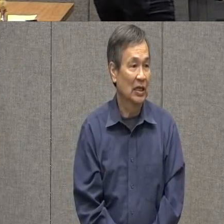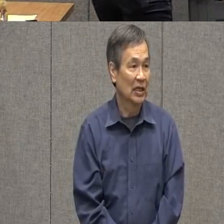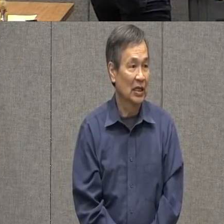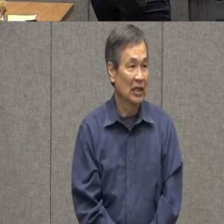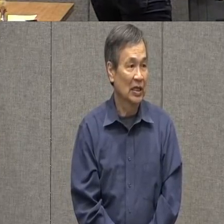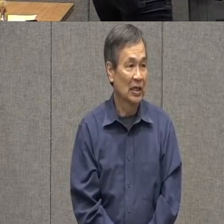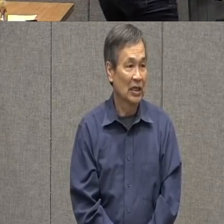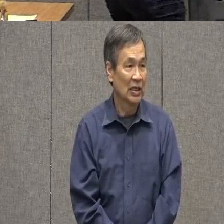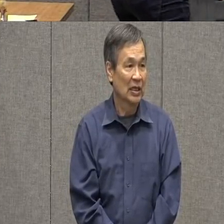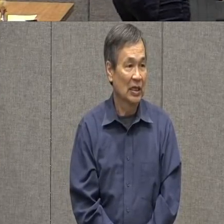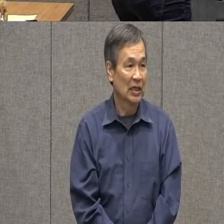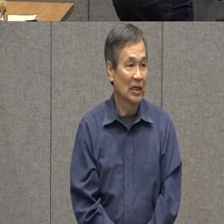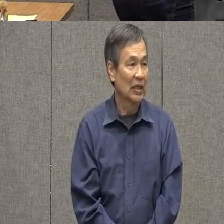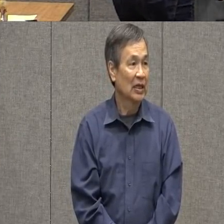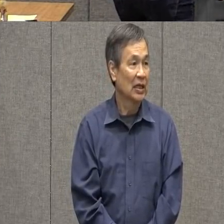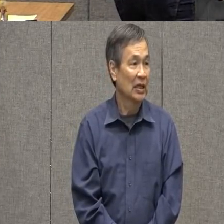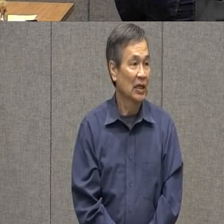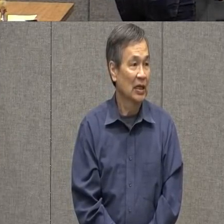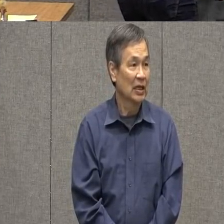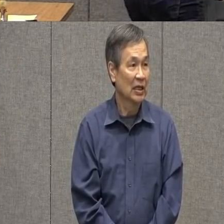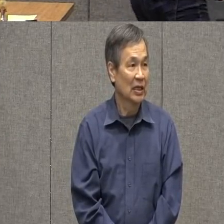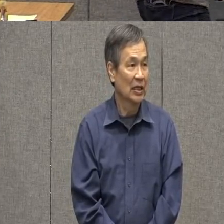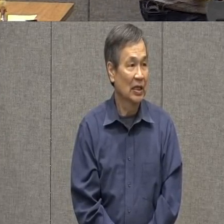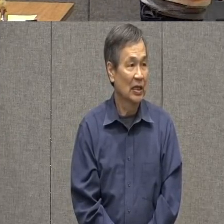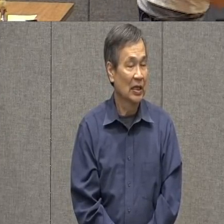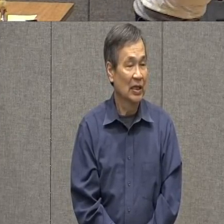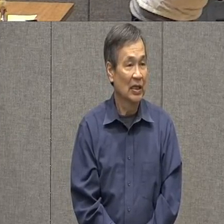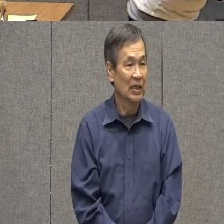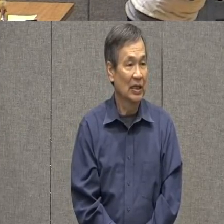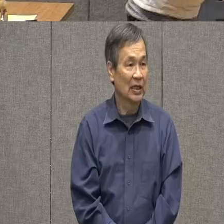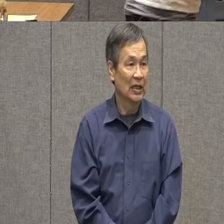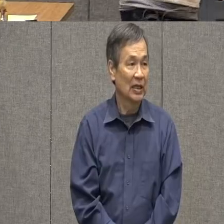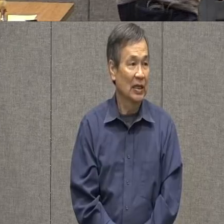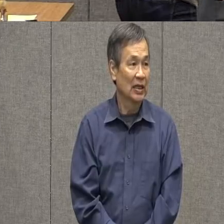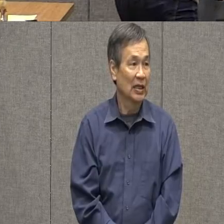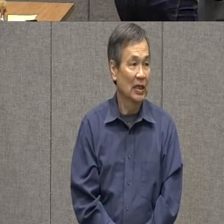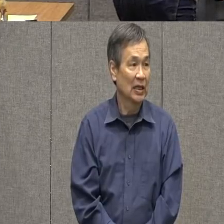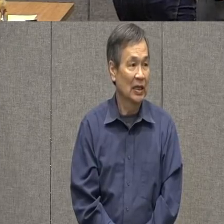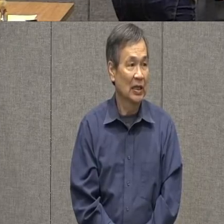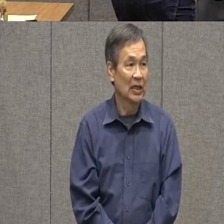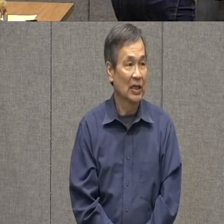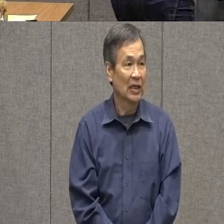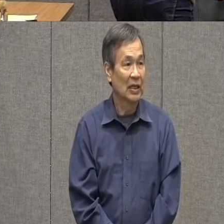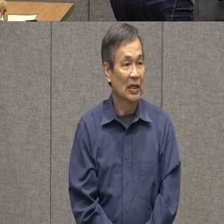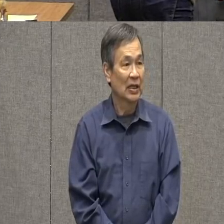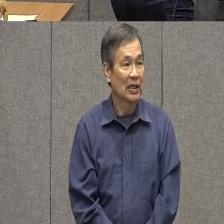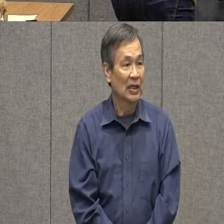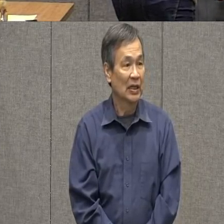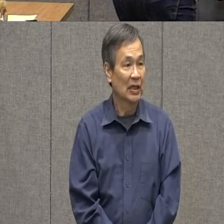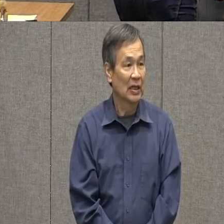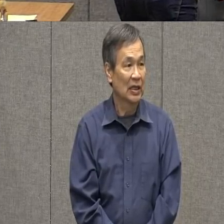so I can make a line for her chest and her hips. And then her legs, they go straight down.